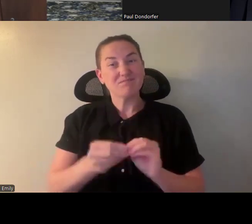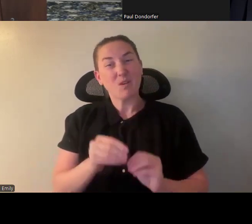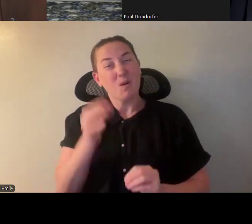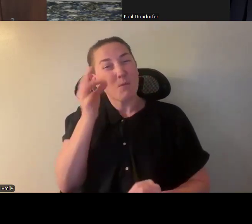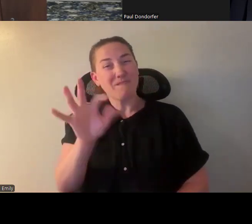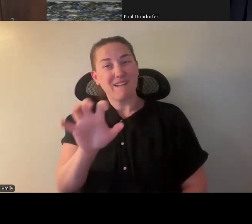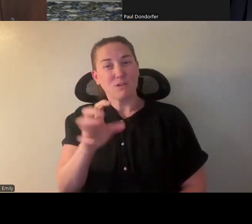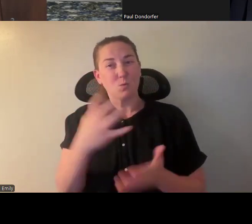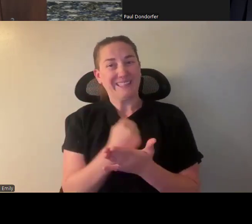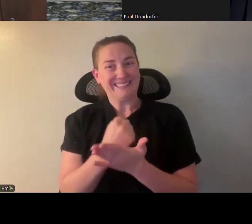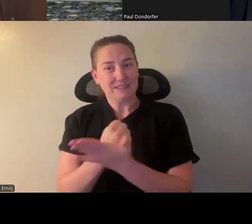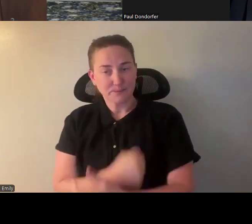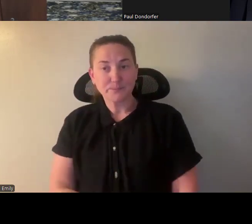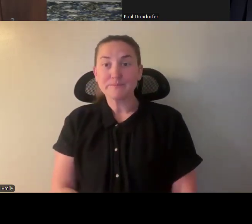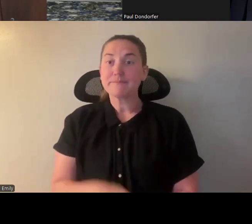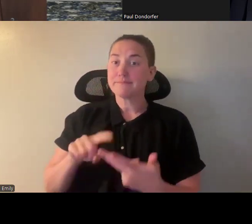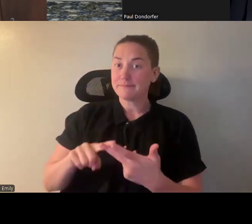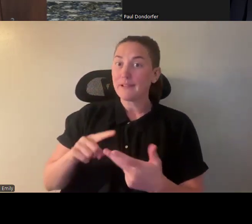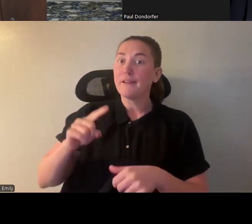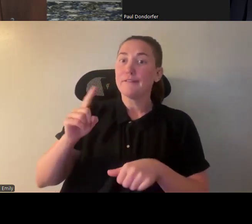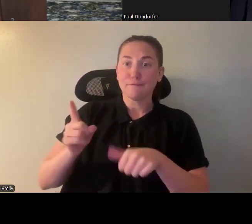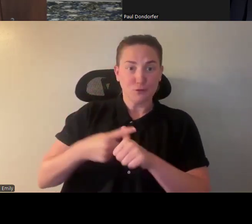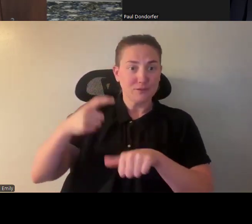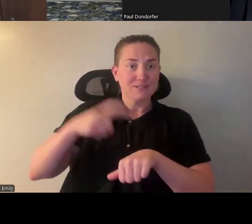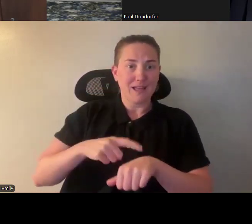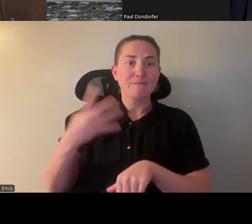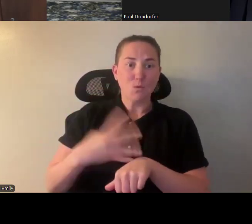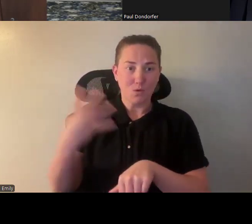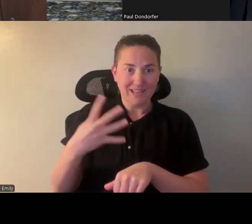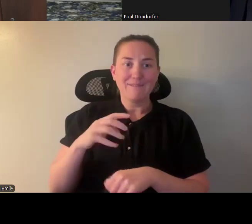Christopher made history as the first four-time Monroe County champion the first five-time